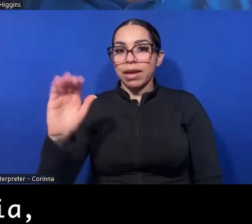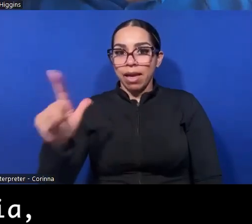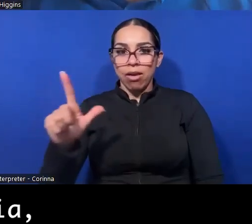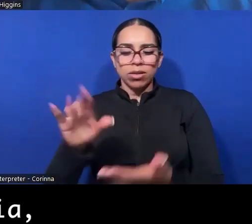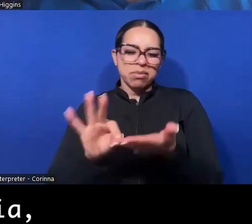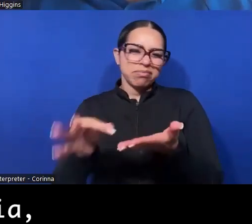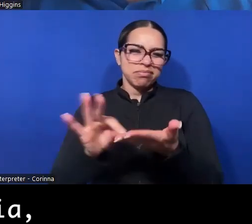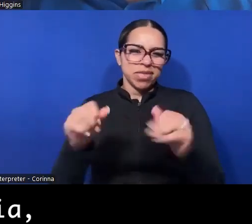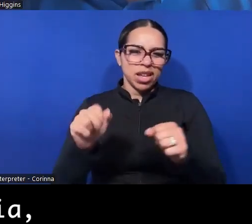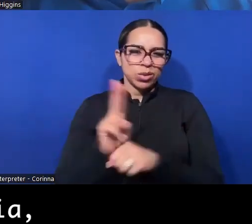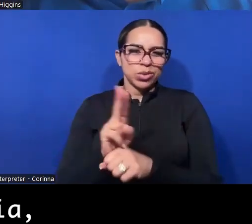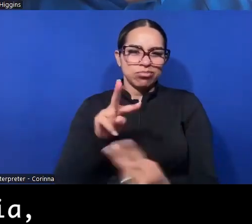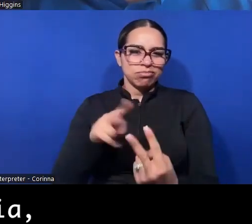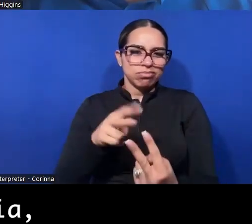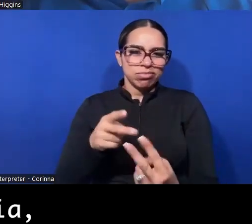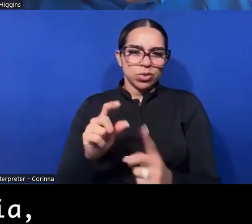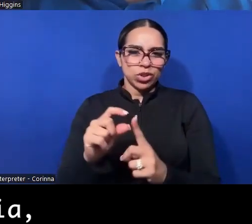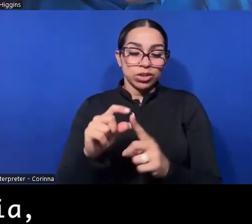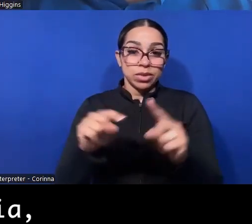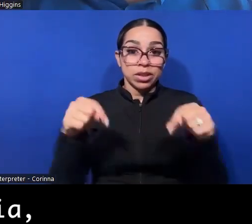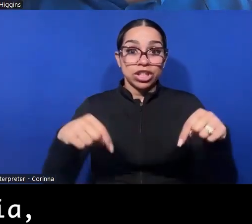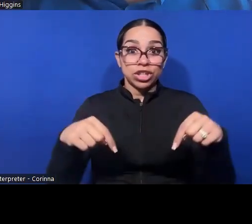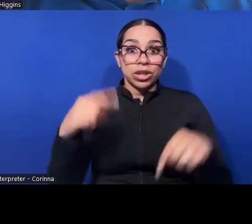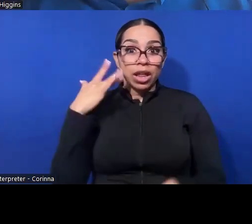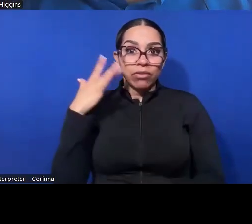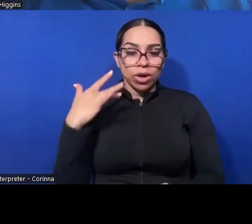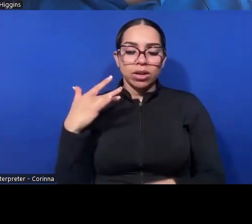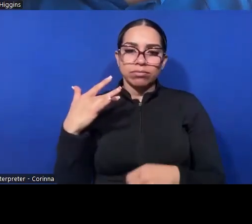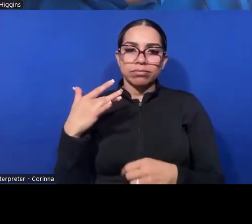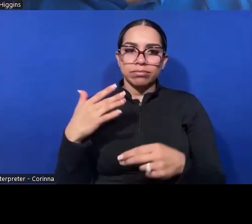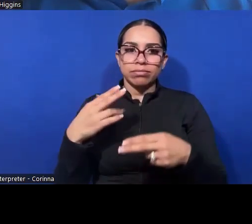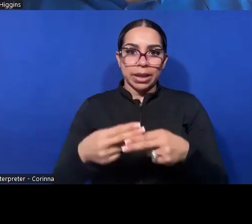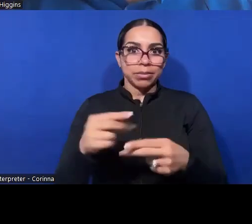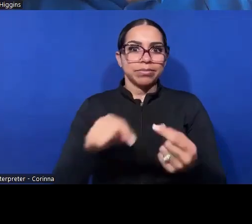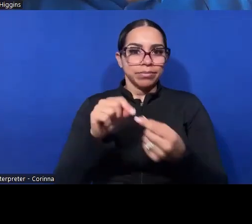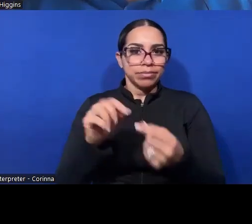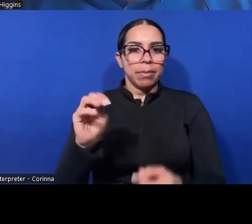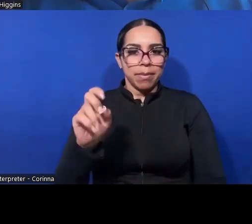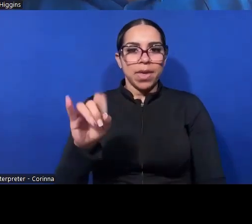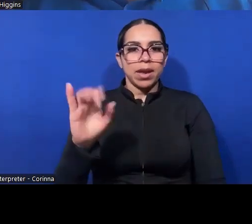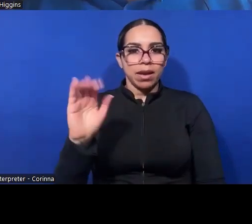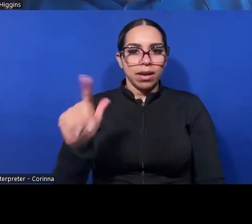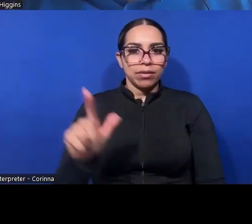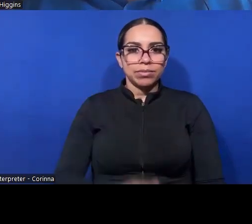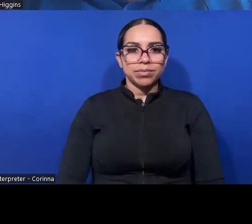But when you're in California, the Medicaid program is known as Medi-Cal. Centers